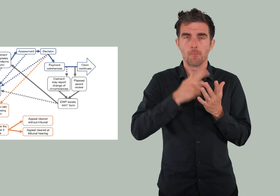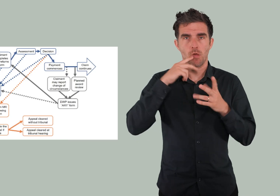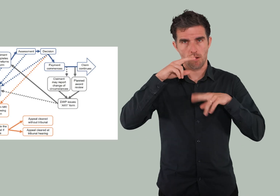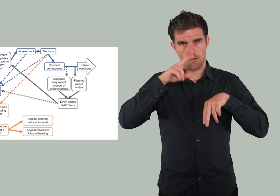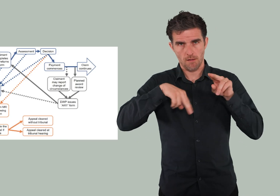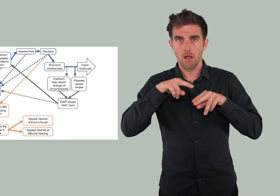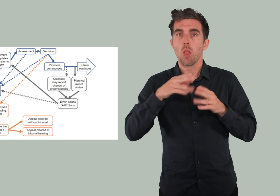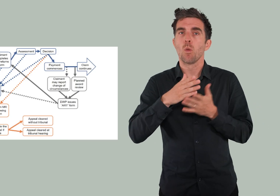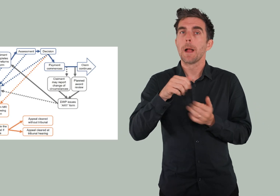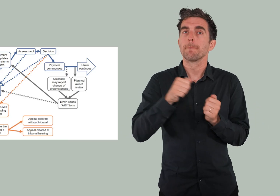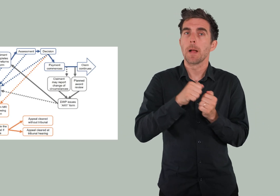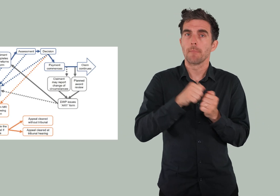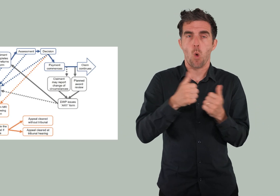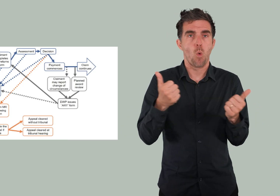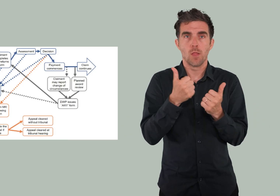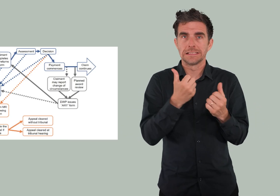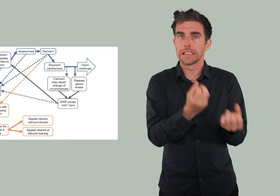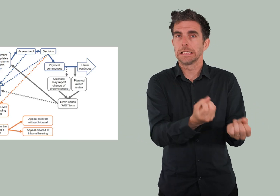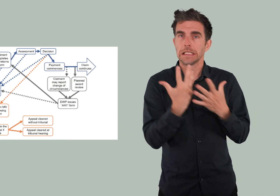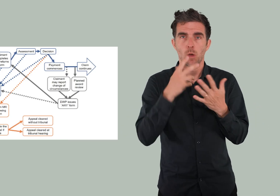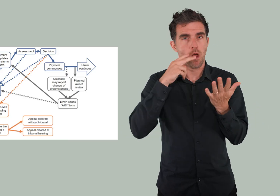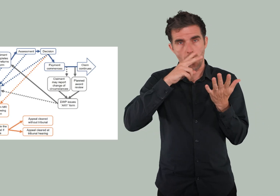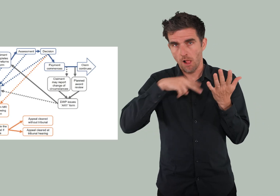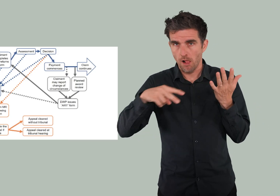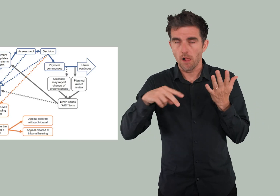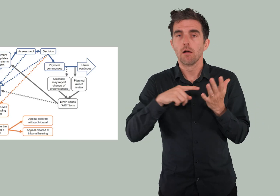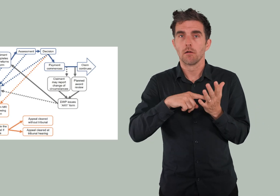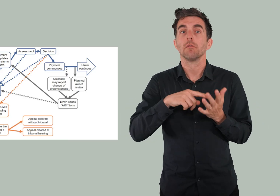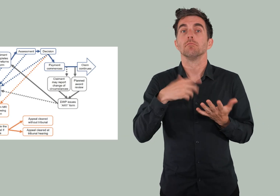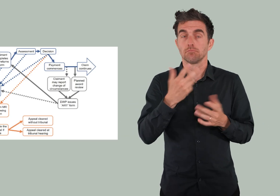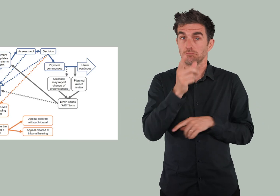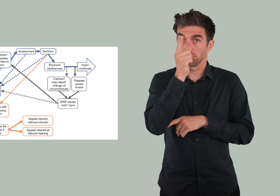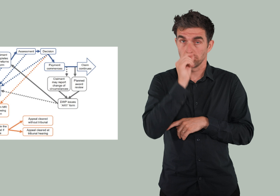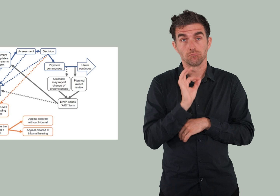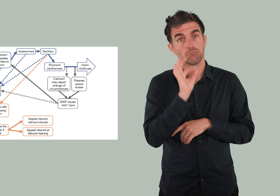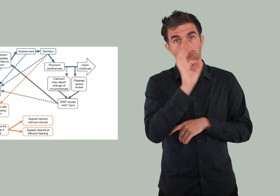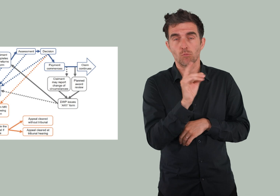assessed based on the paper evidence already submitted, or may be called